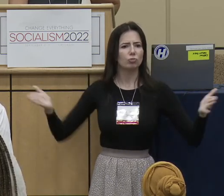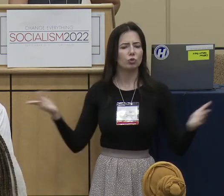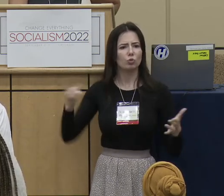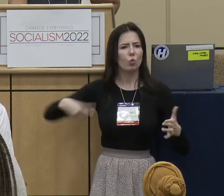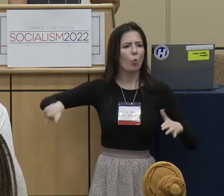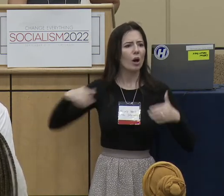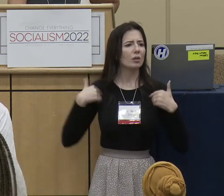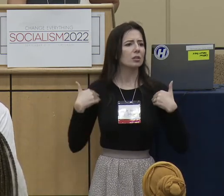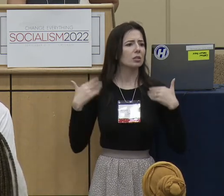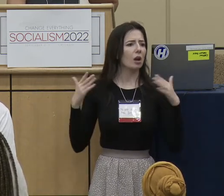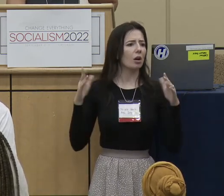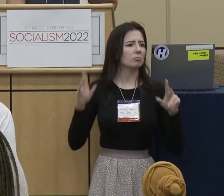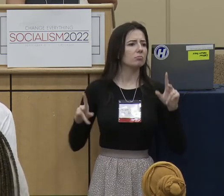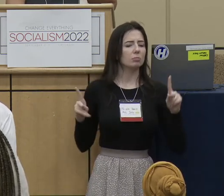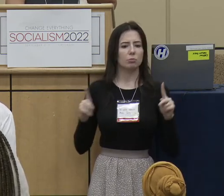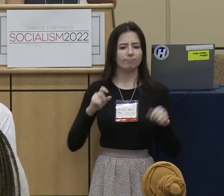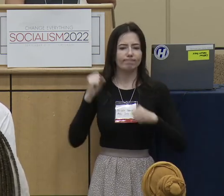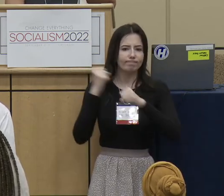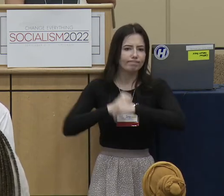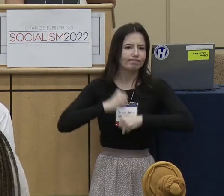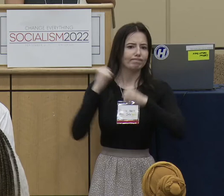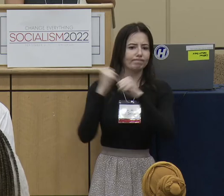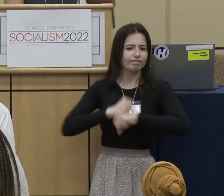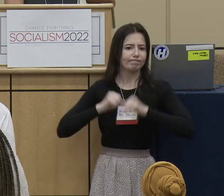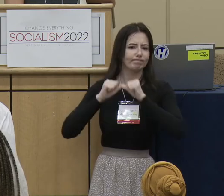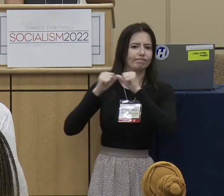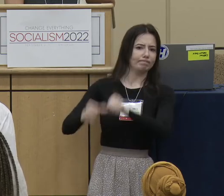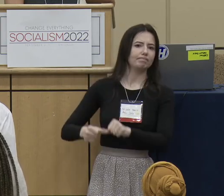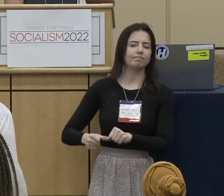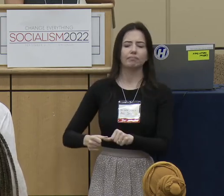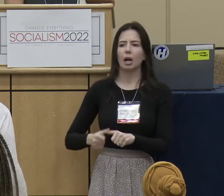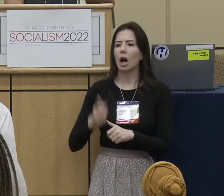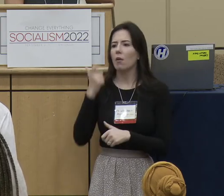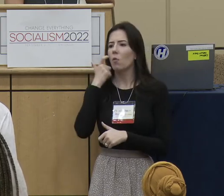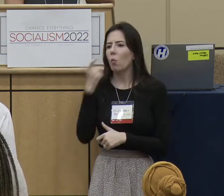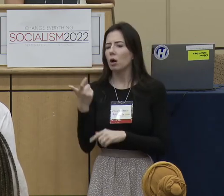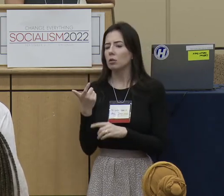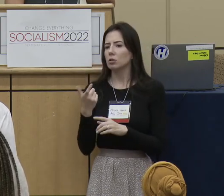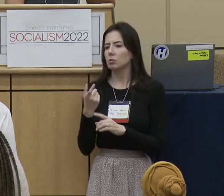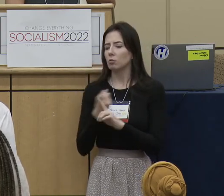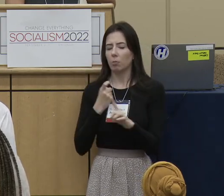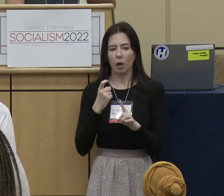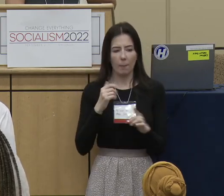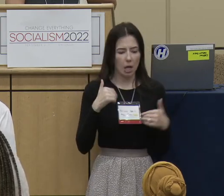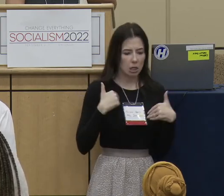I never had, that I wish that I had